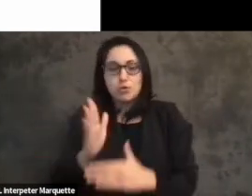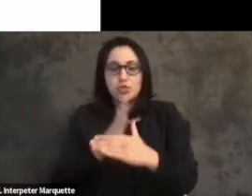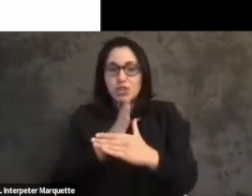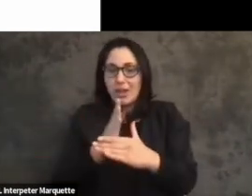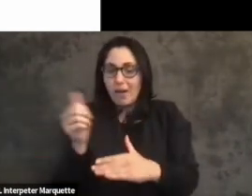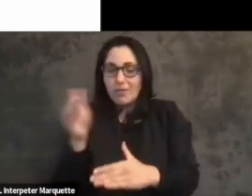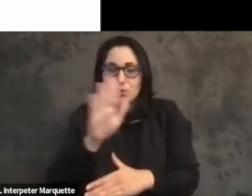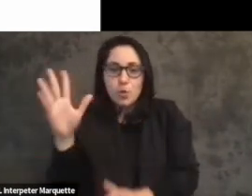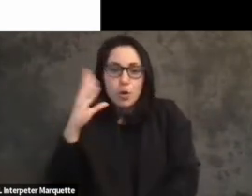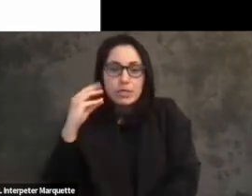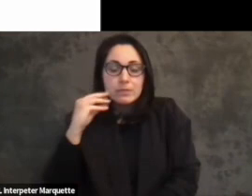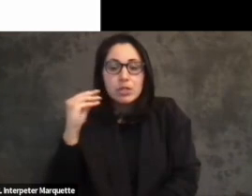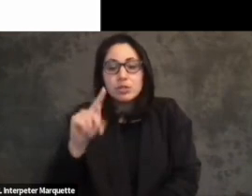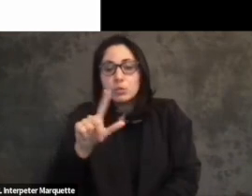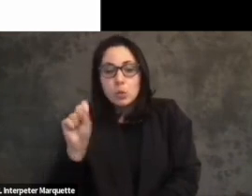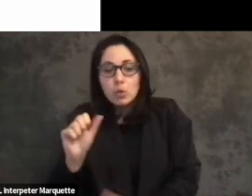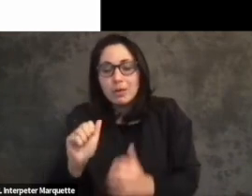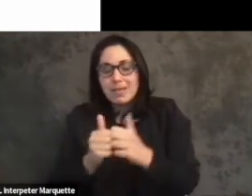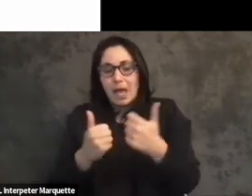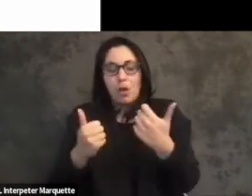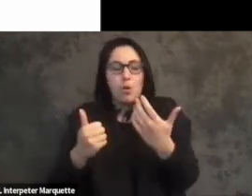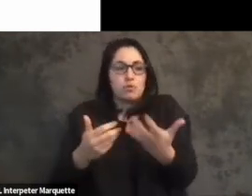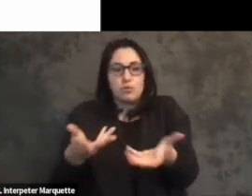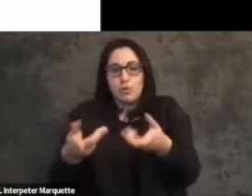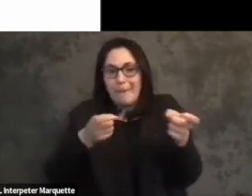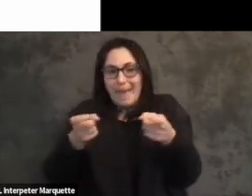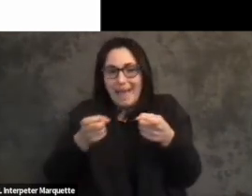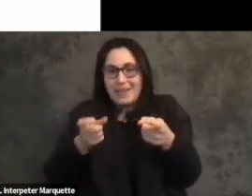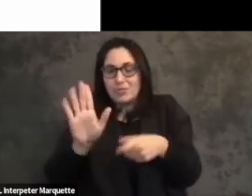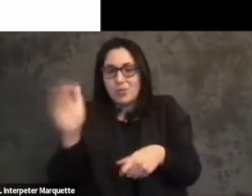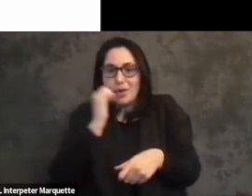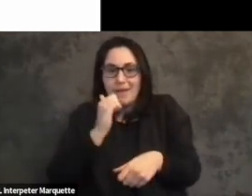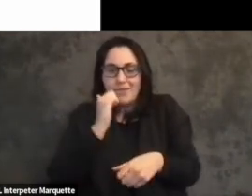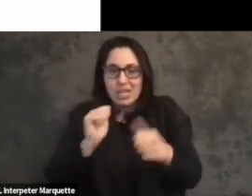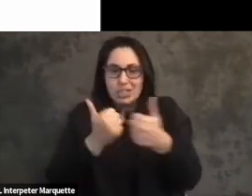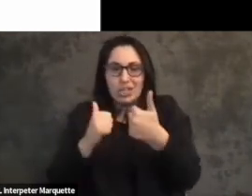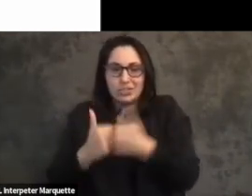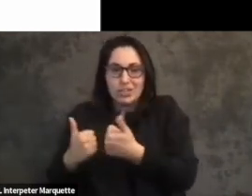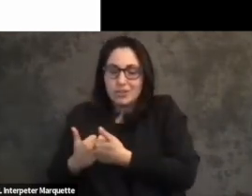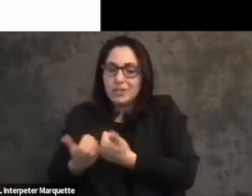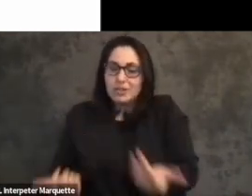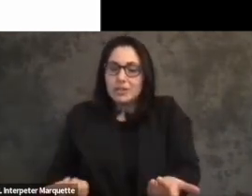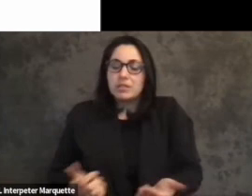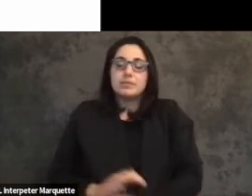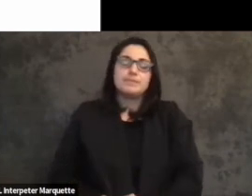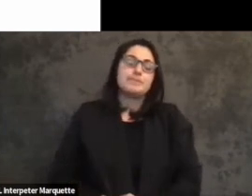different. However, it's not less powerful. Same with you, Lisa, you are sharing with